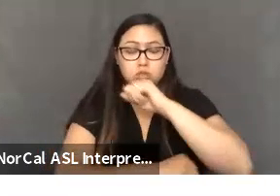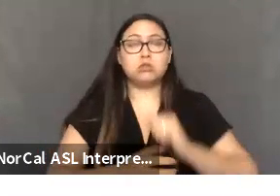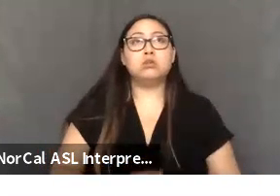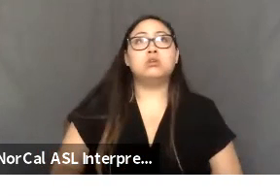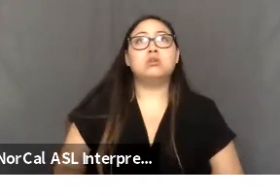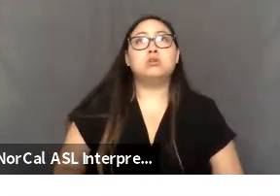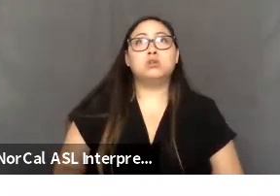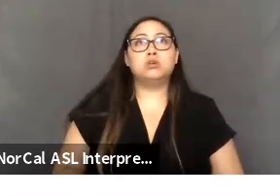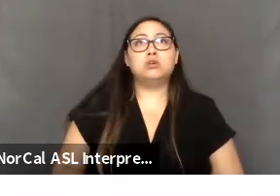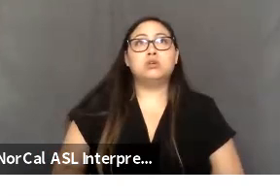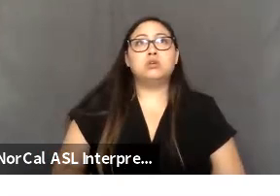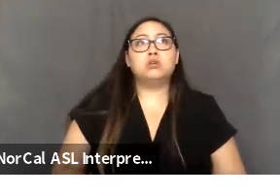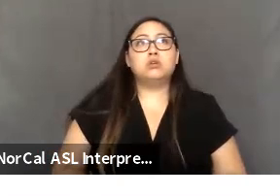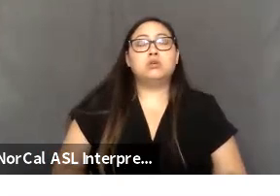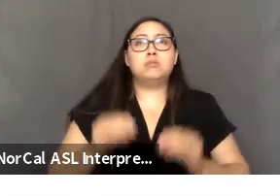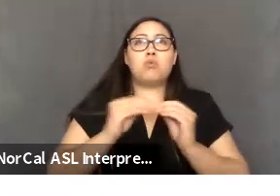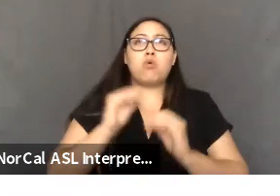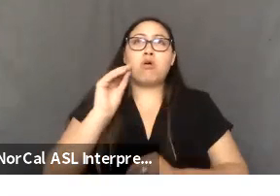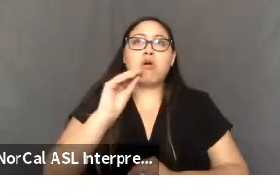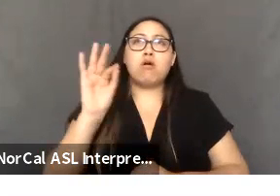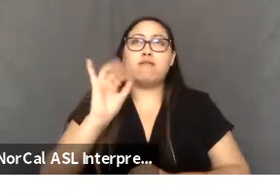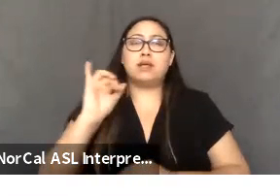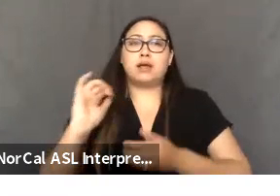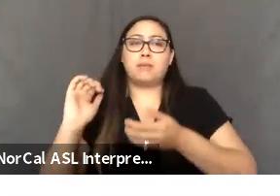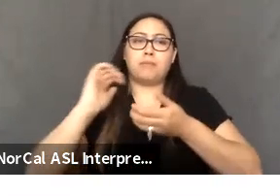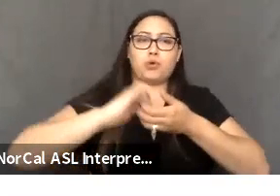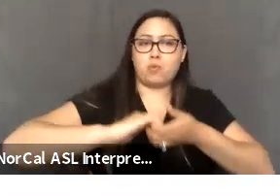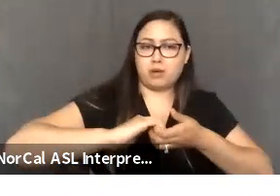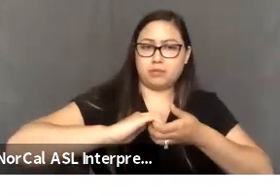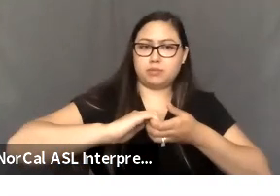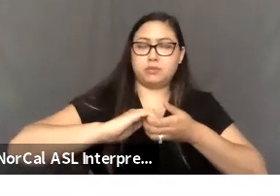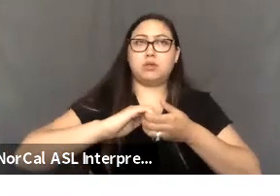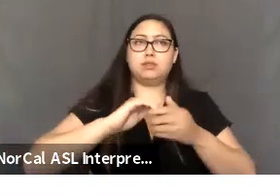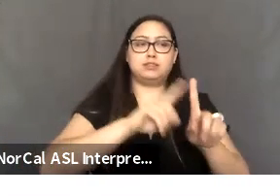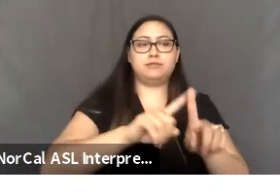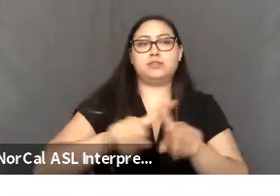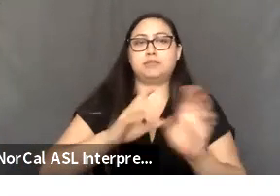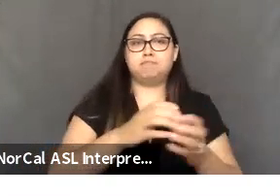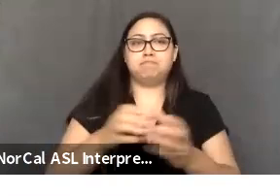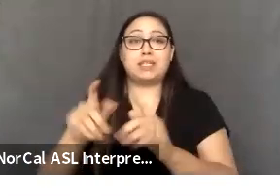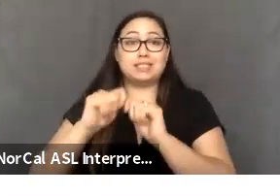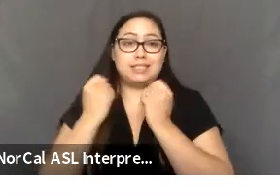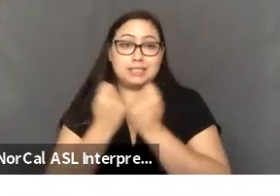described to us as a collaborative multi discipline team. So even though there may